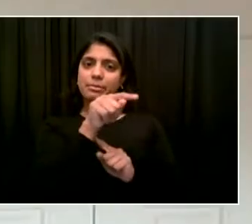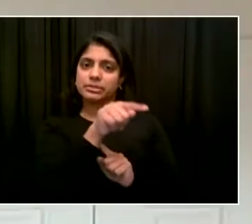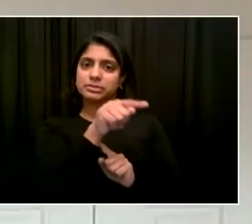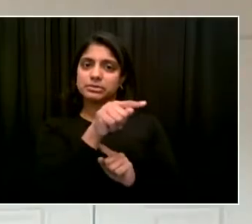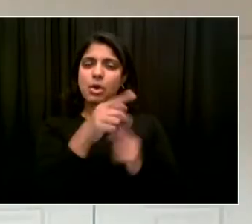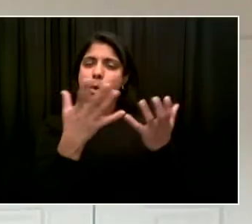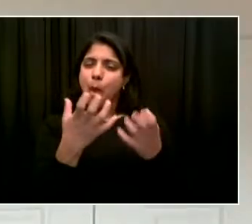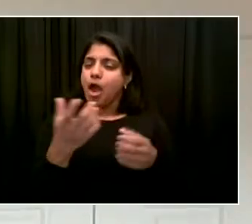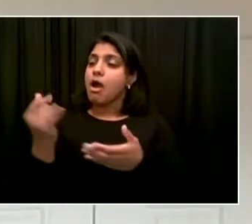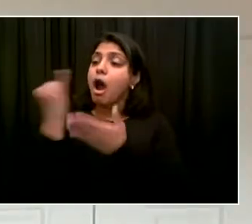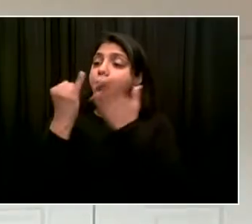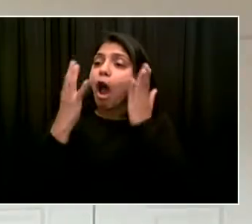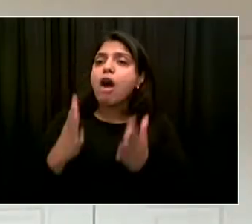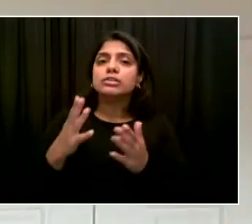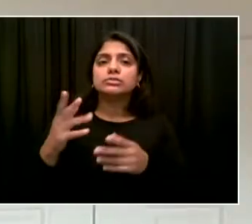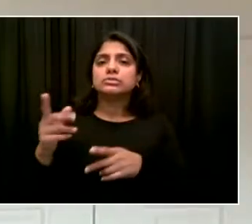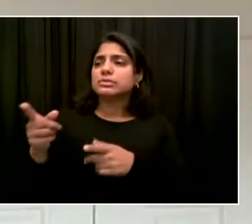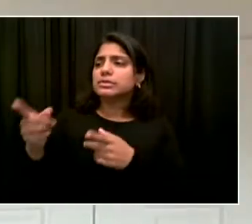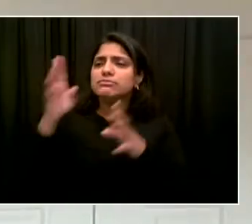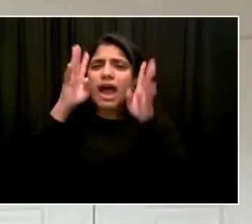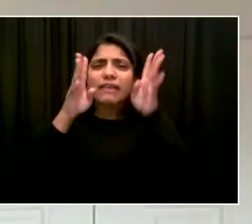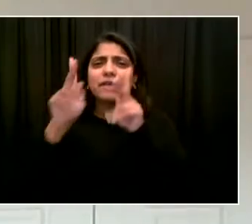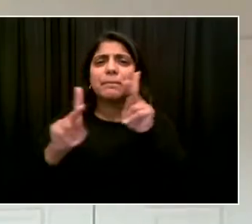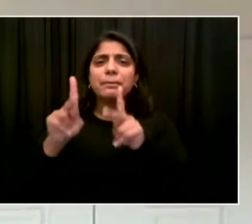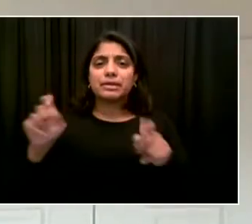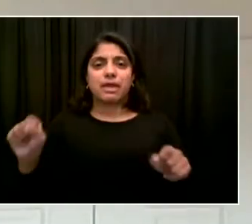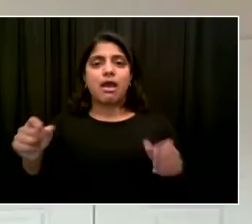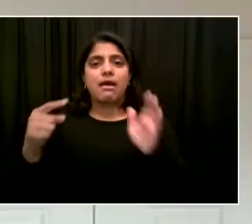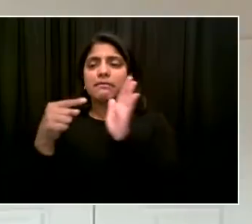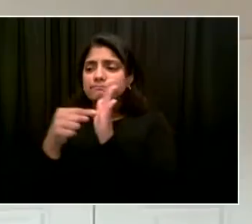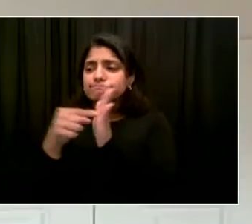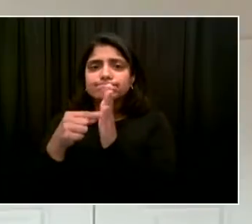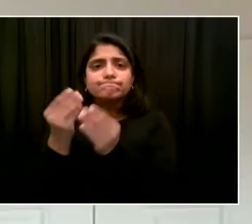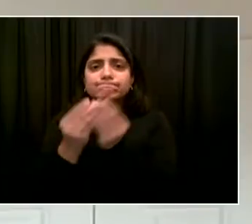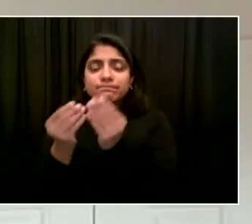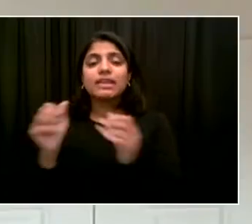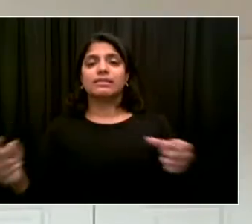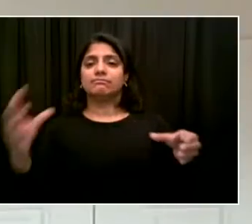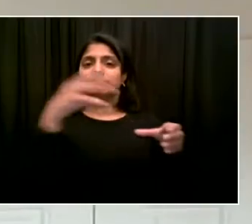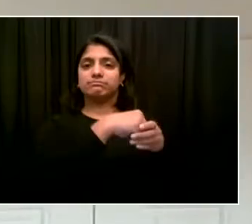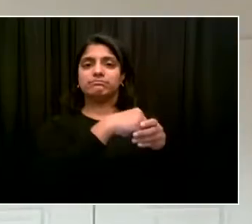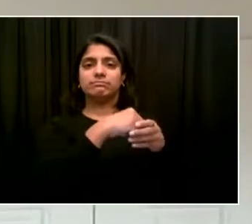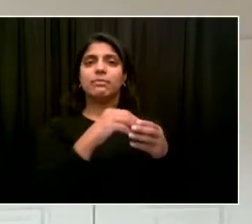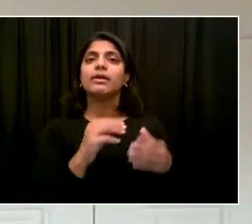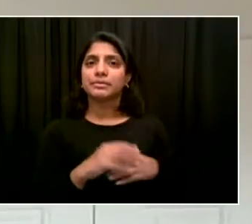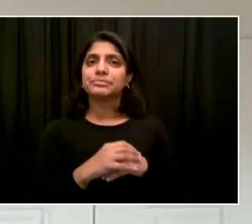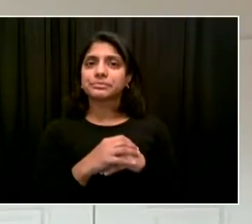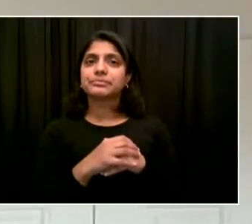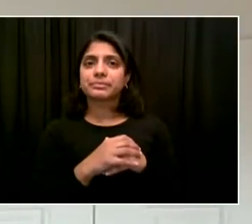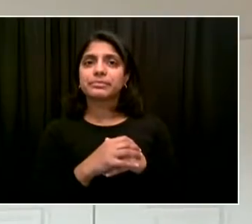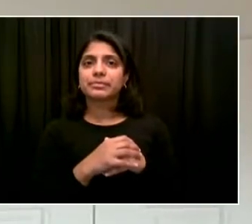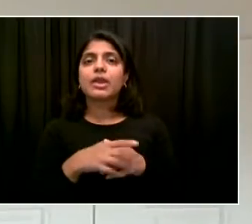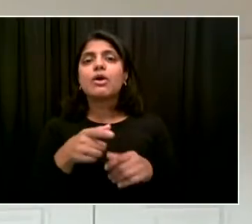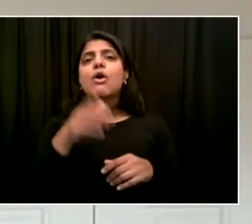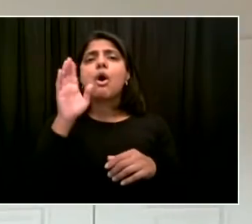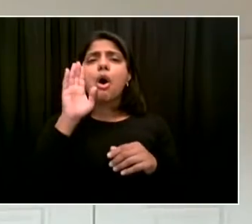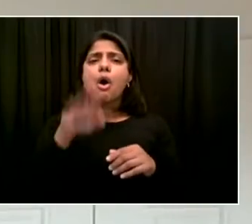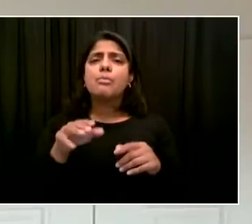BEEFNITS RAELTED THE QUALITY OF LIFE LONG-AWAITED PEDESTRIAN STATION OF THE COOPER TRIANGLE AND ADDITIONAL